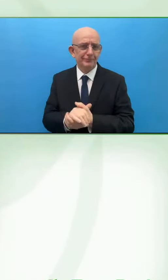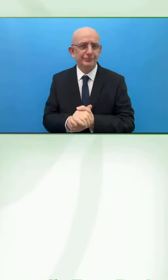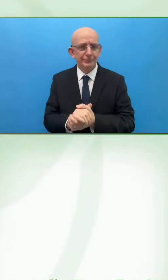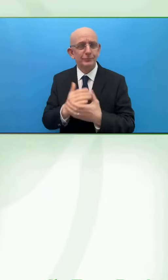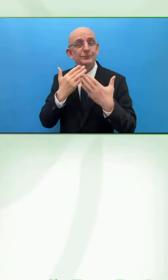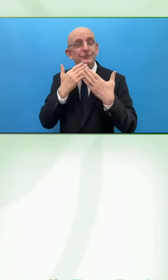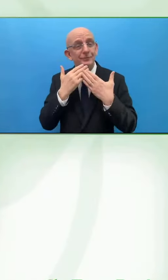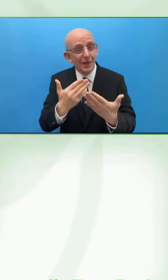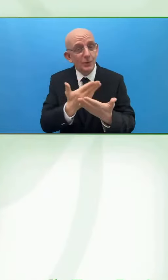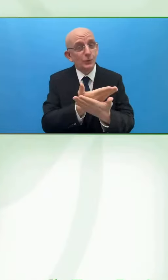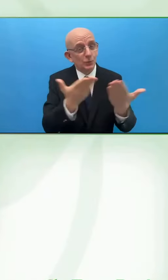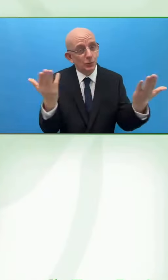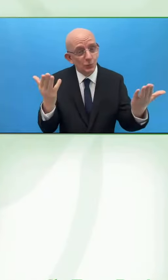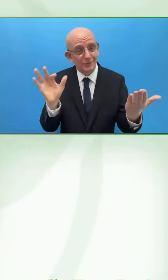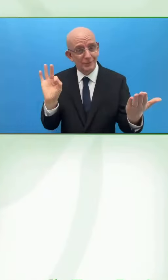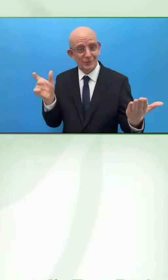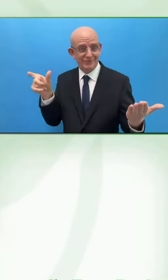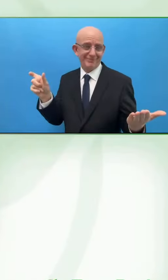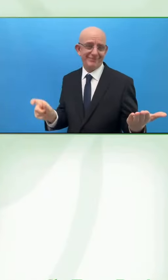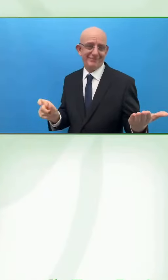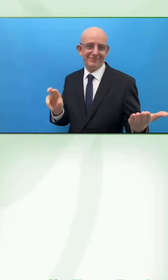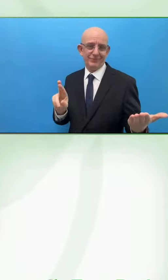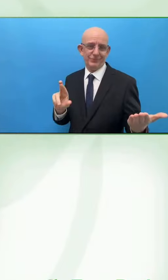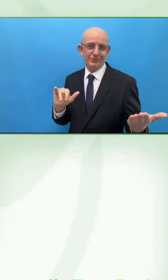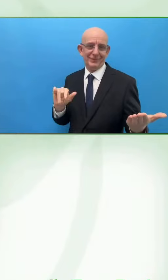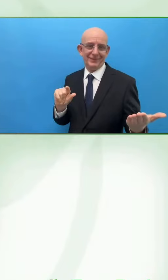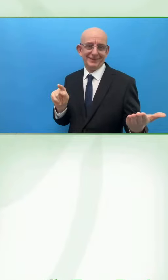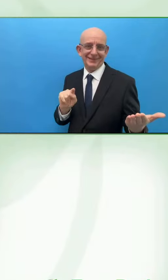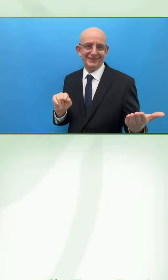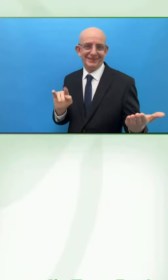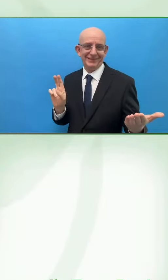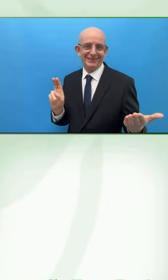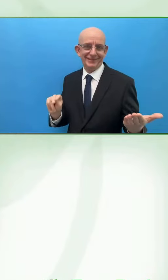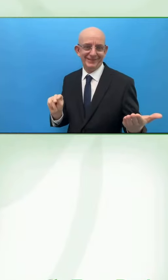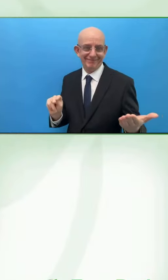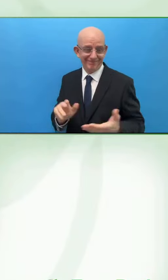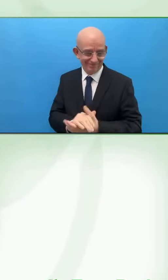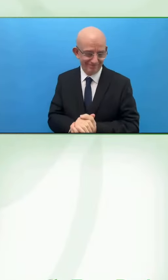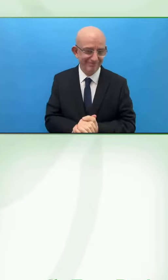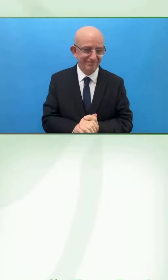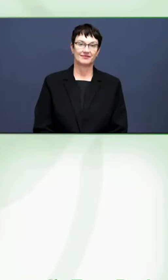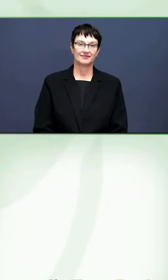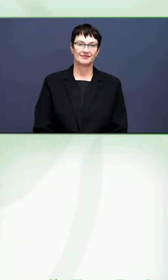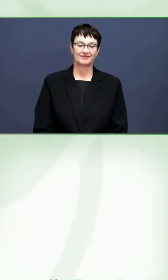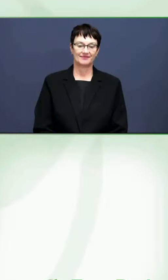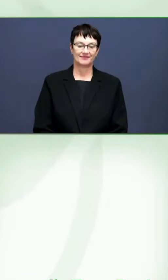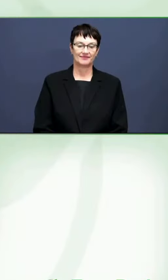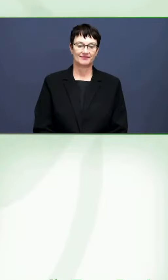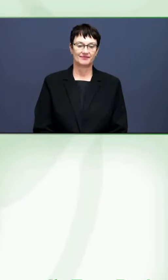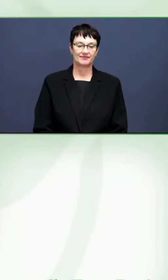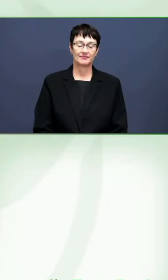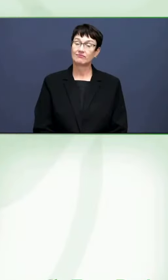Josh actually works with us directly to the